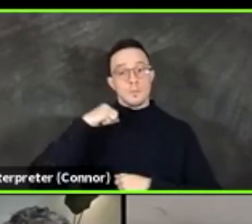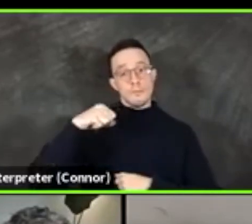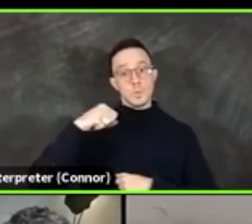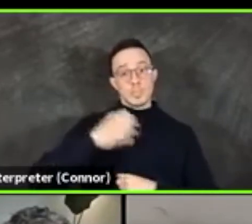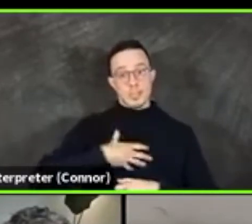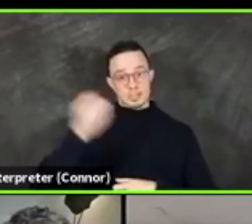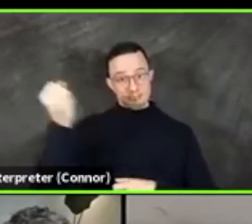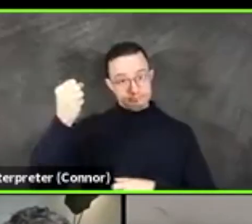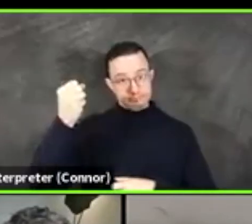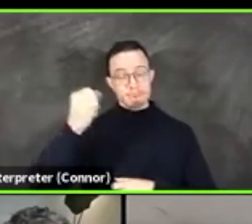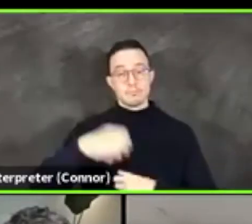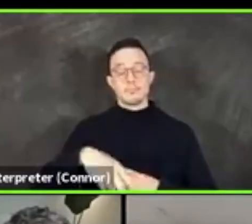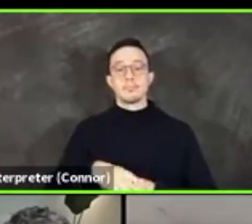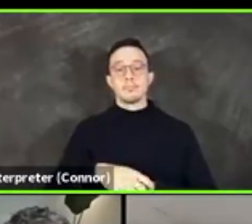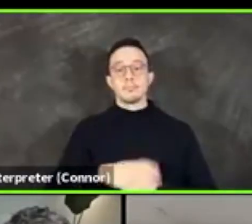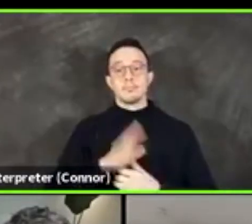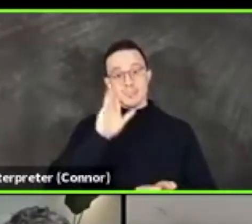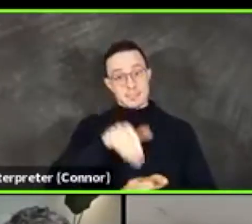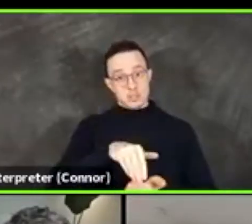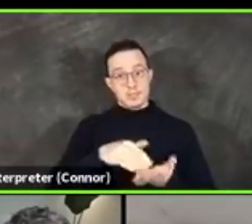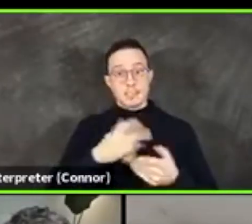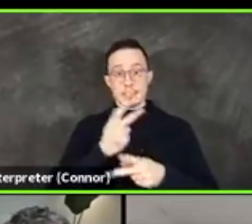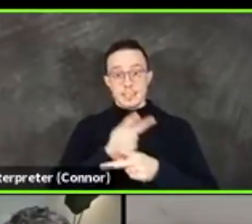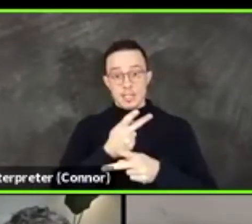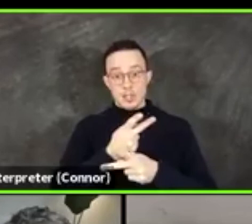THIS CENTERING OF CARE -- IN THIS PRIORITIZING, LEARNING